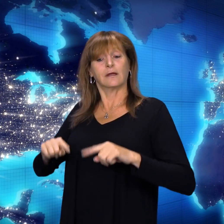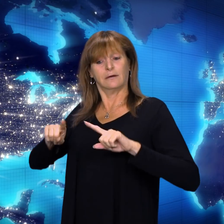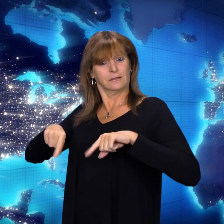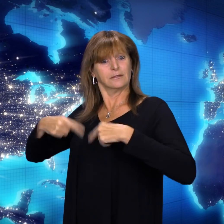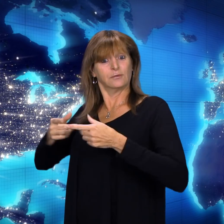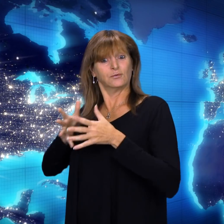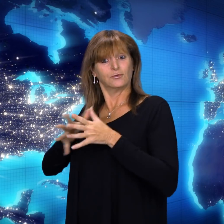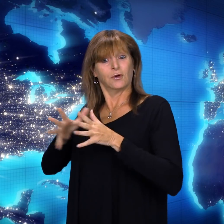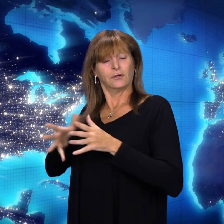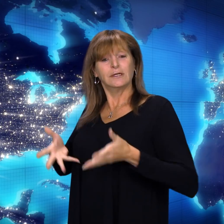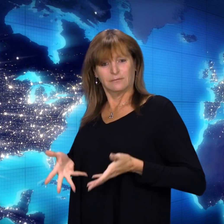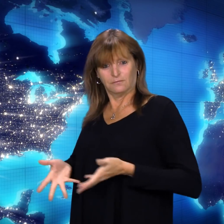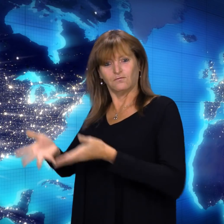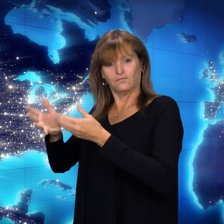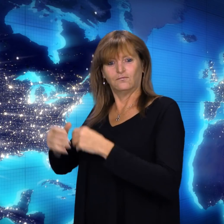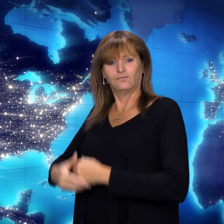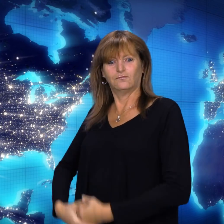Now, let’s go to next story.